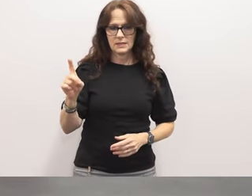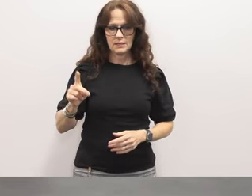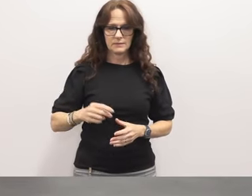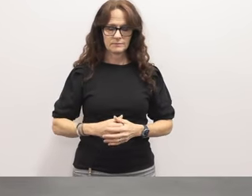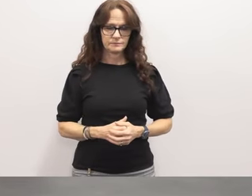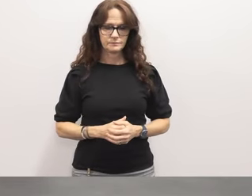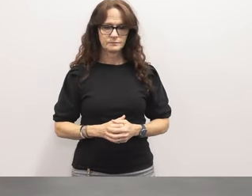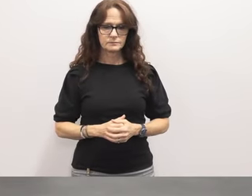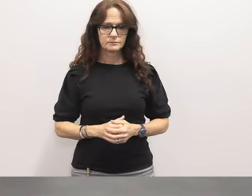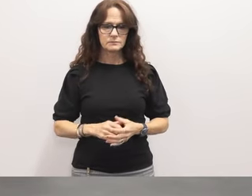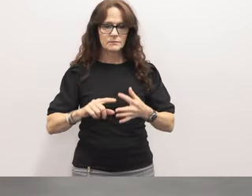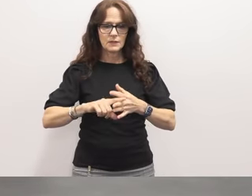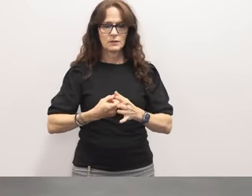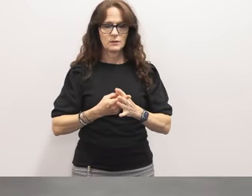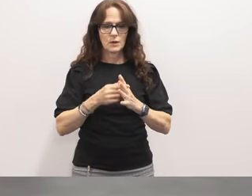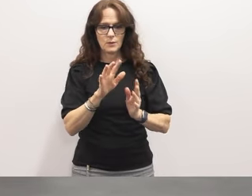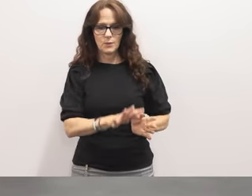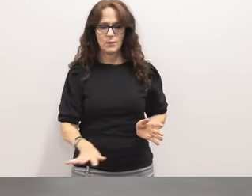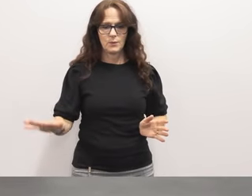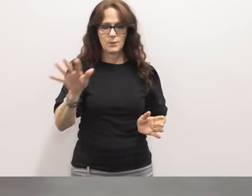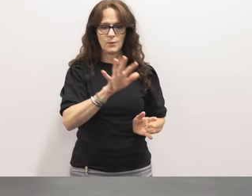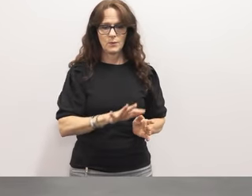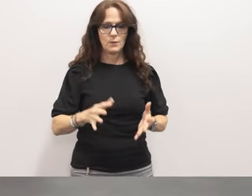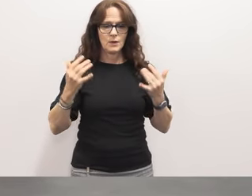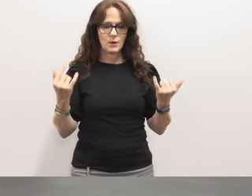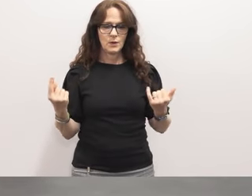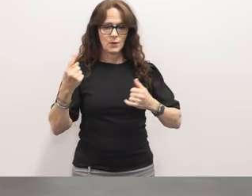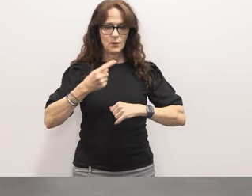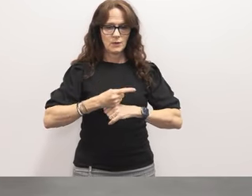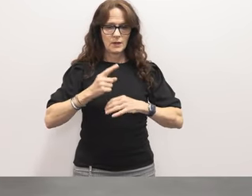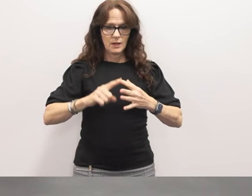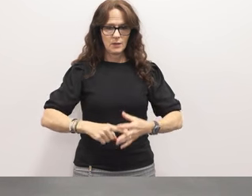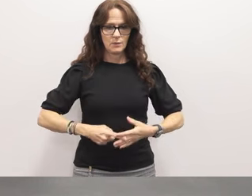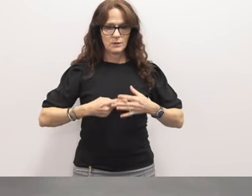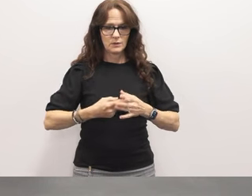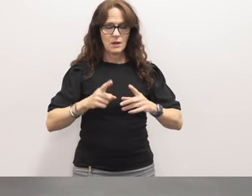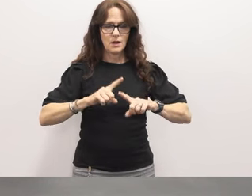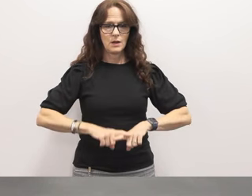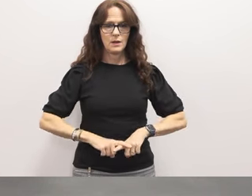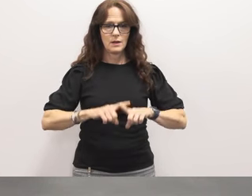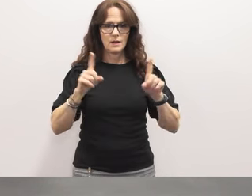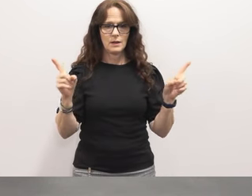So let's start with the overview. Today we're going to start a little bit different. And we're going to start with our high school.